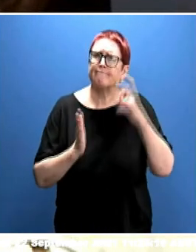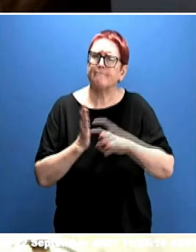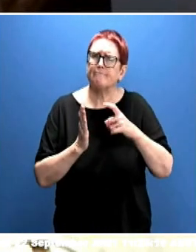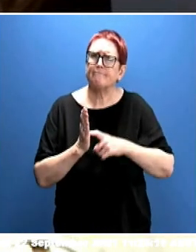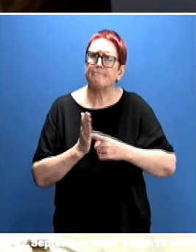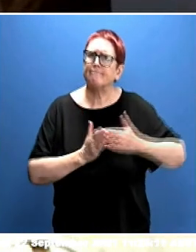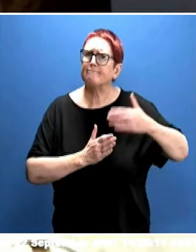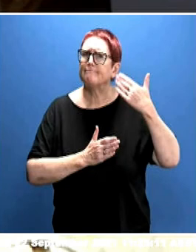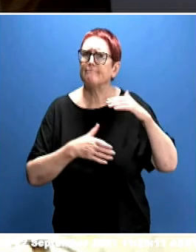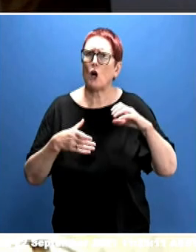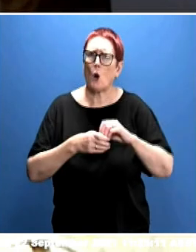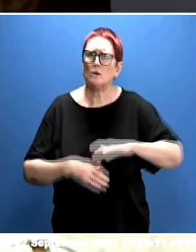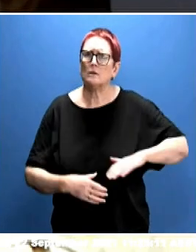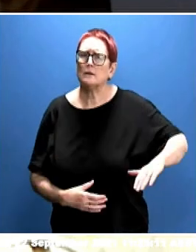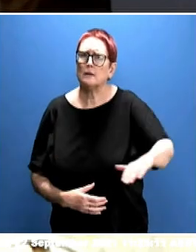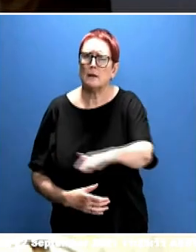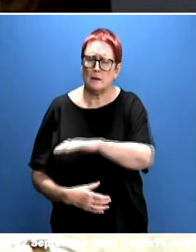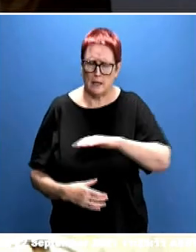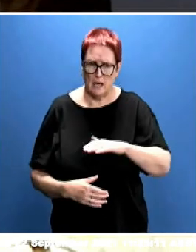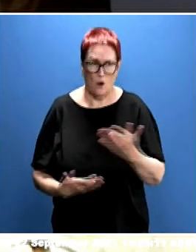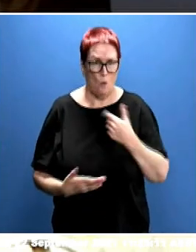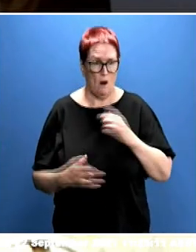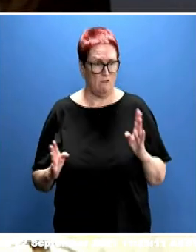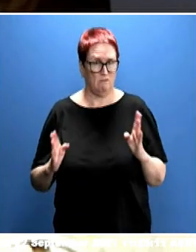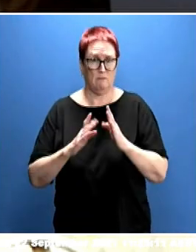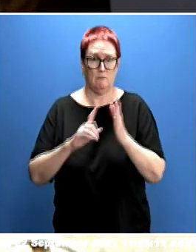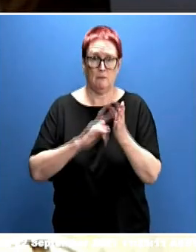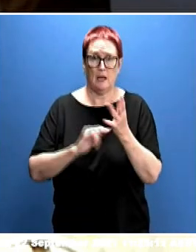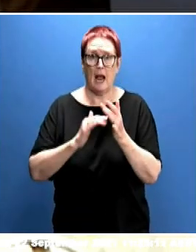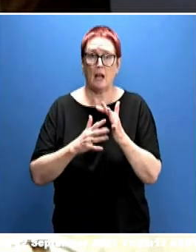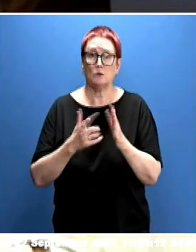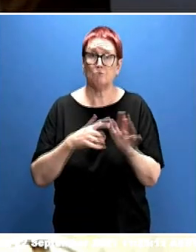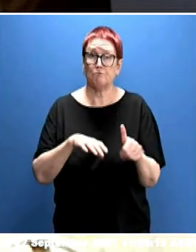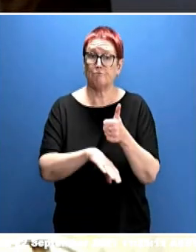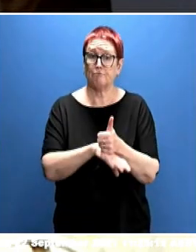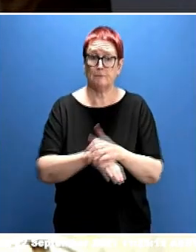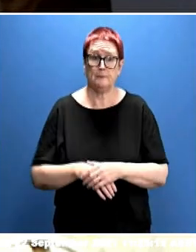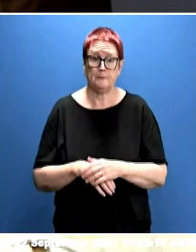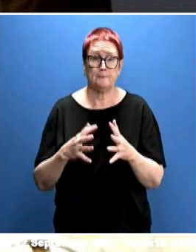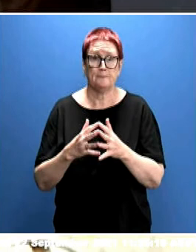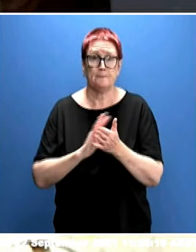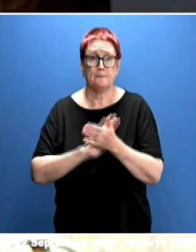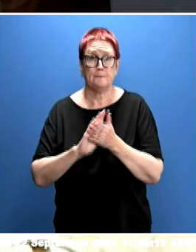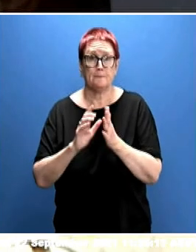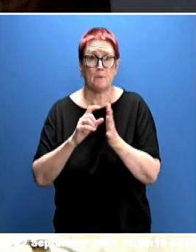the traditional custodians of the lands upon which the ALS office stands, the Whadjuk Noongar people.